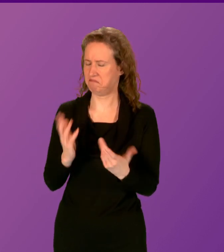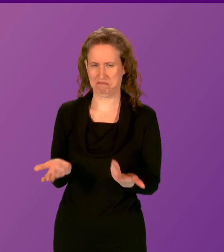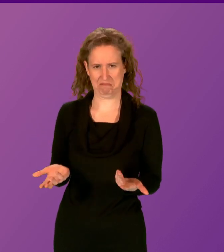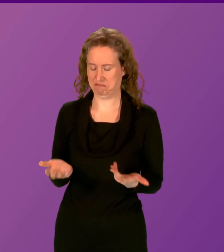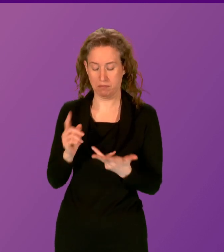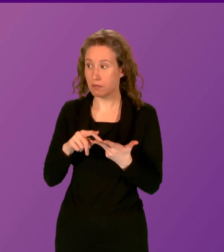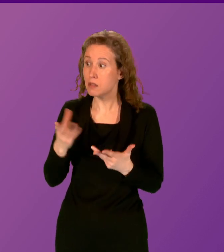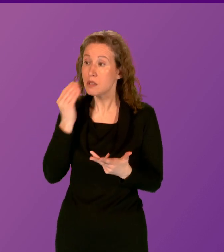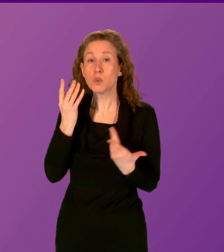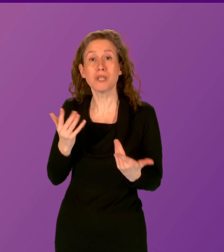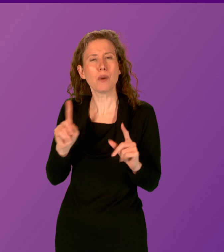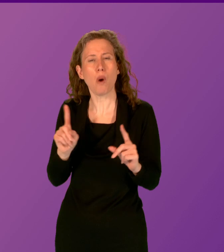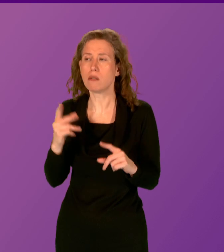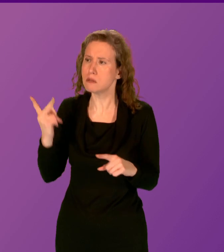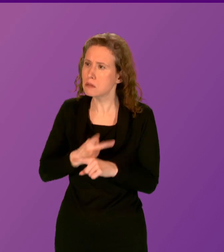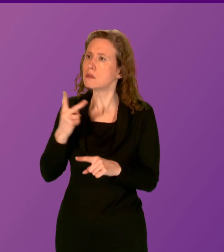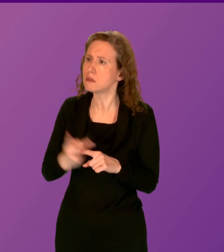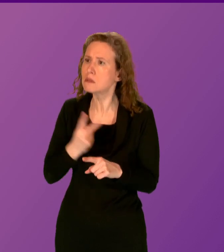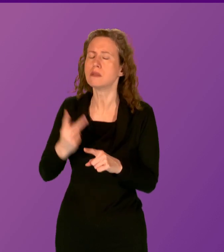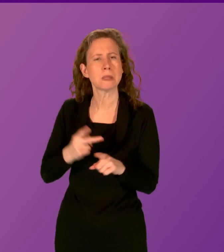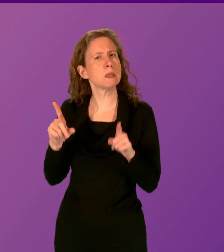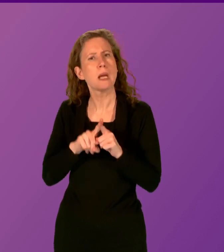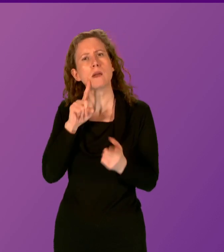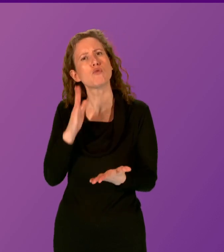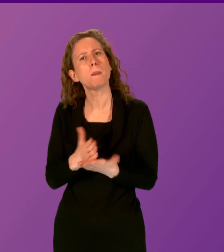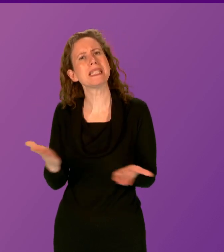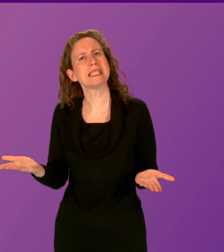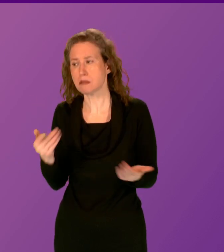All that we have heard today is more of the exact same promises that are not being delivered